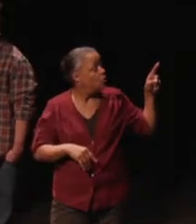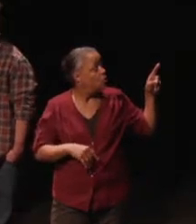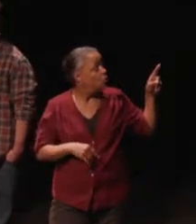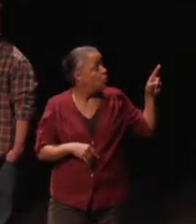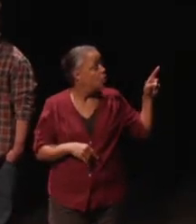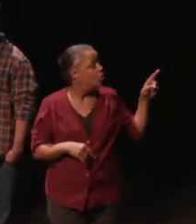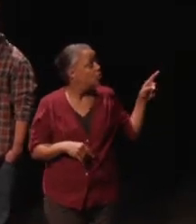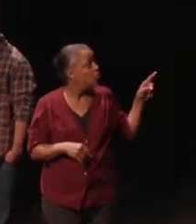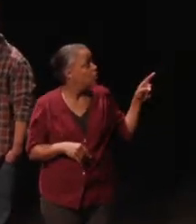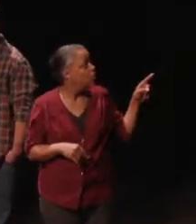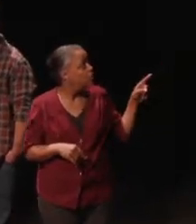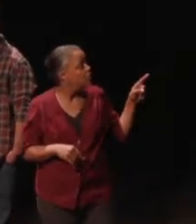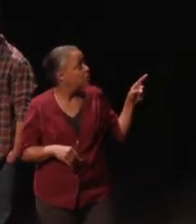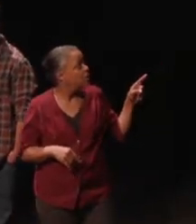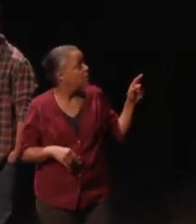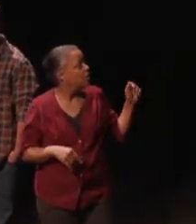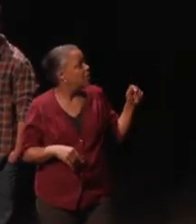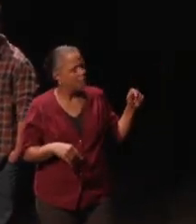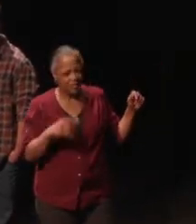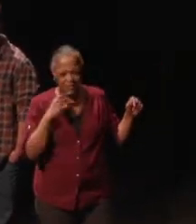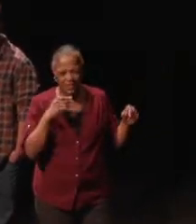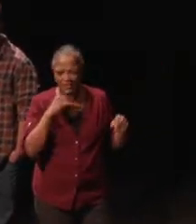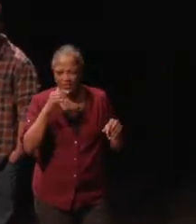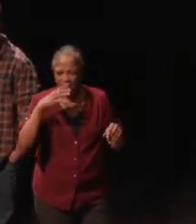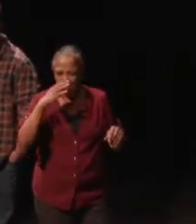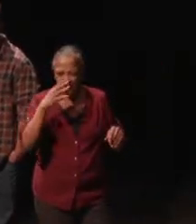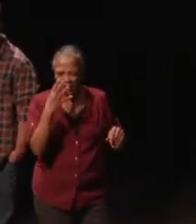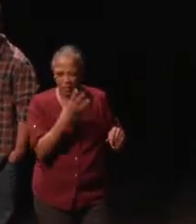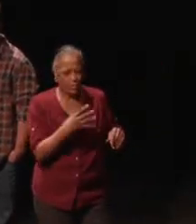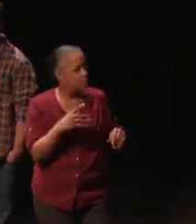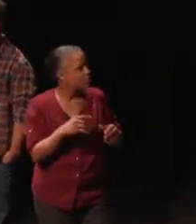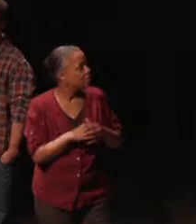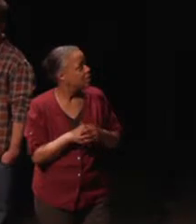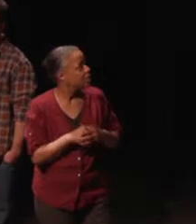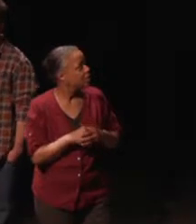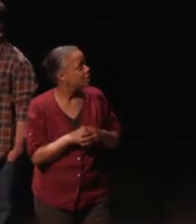So, do ignore the dates, we had to go back to old builds and recapture.